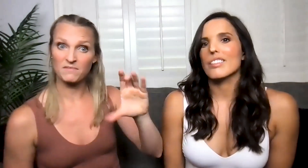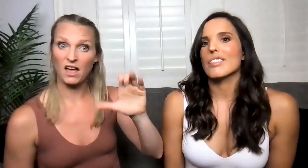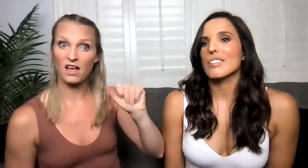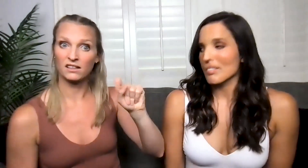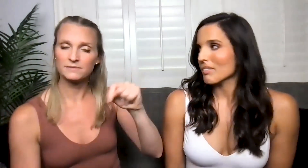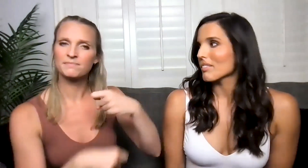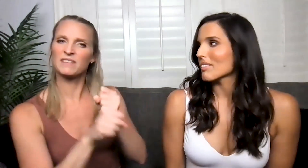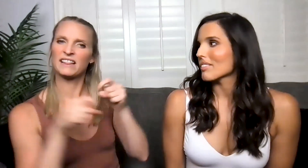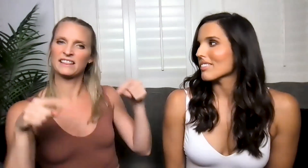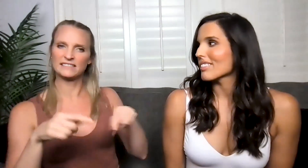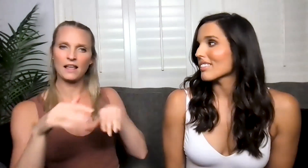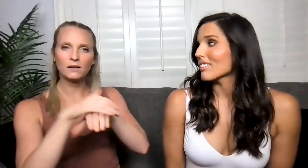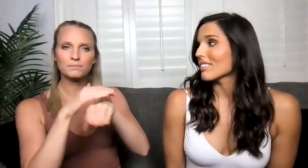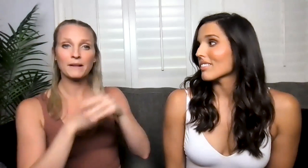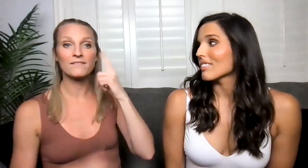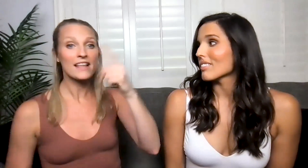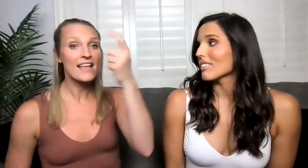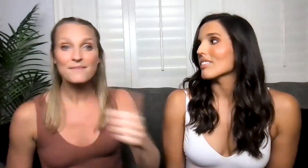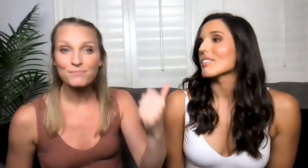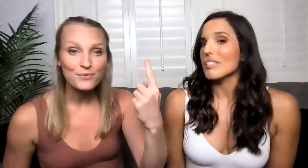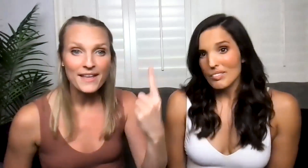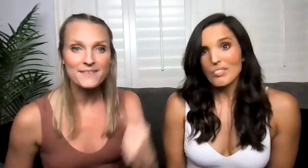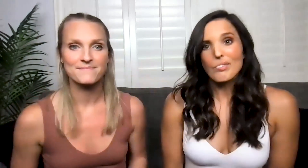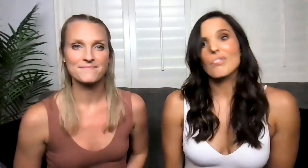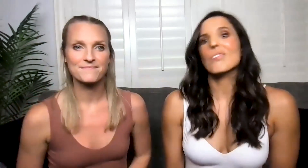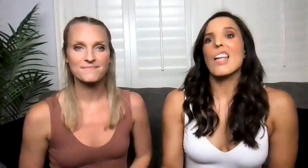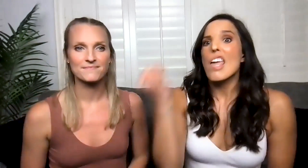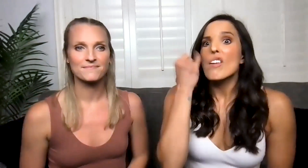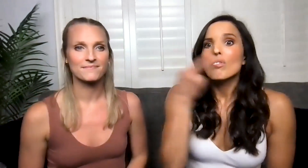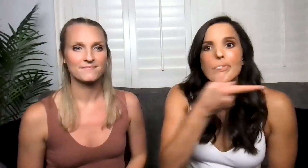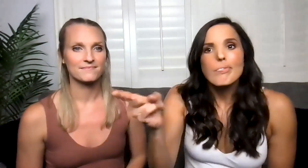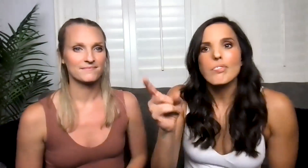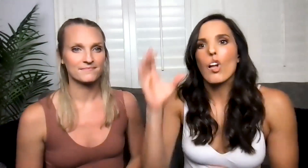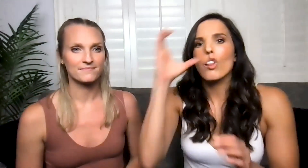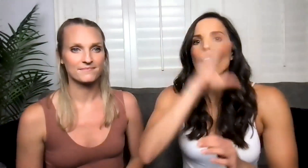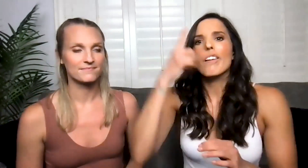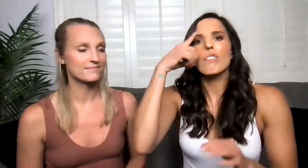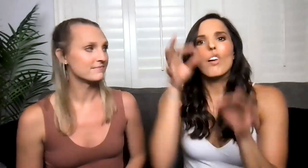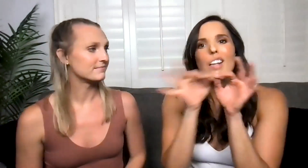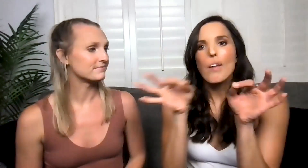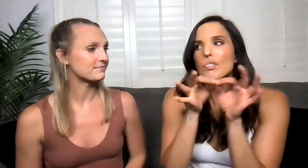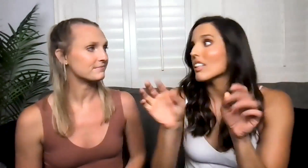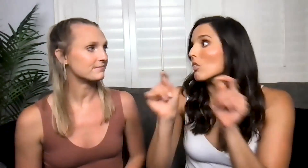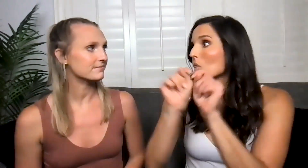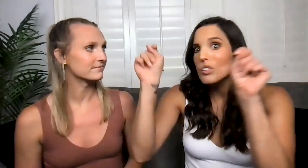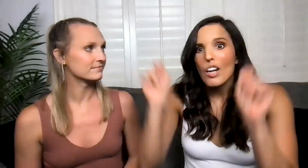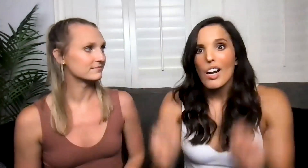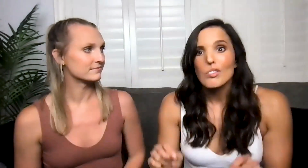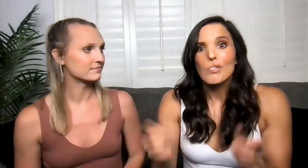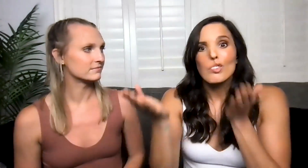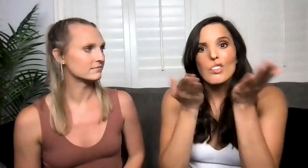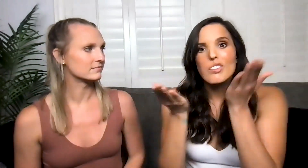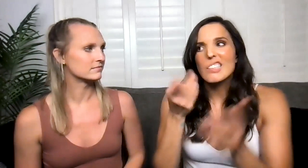of this podcast accessible for everyone. If you're looking for captioning or transcript services,